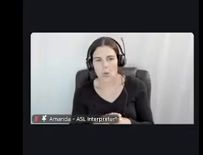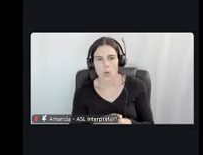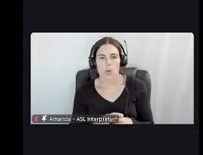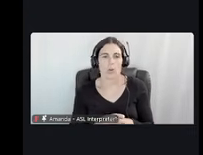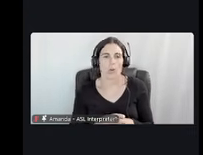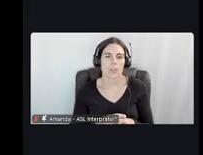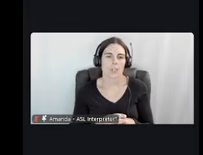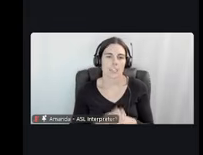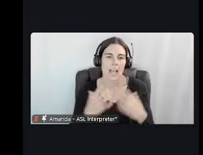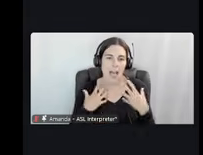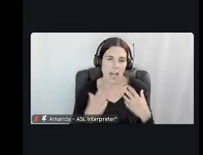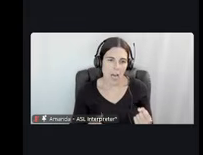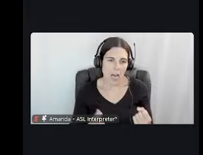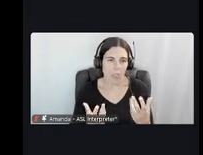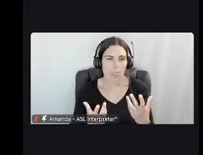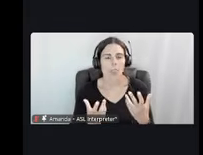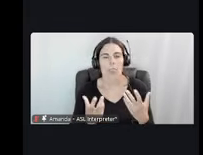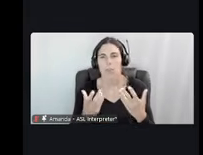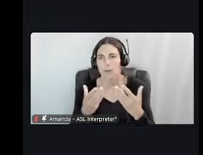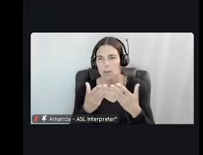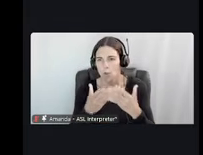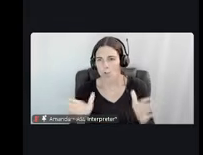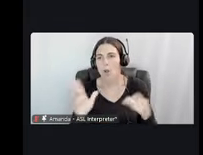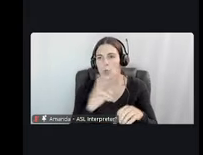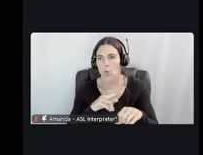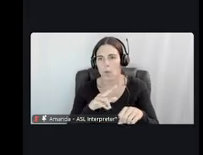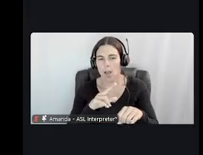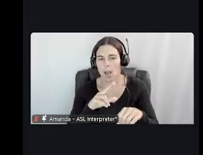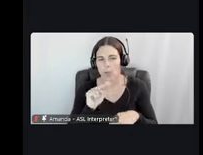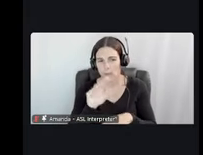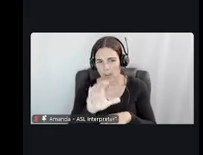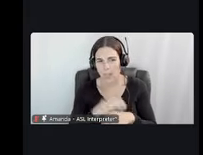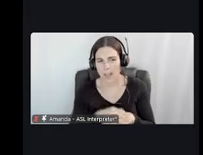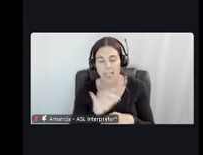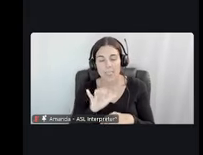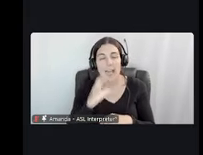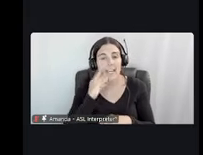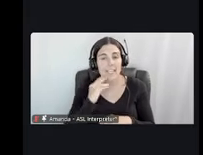public health partners throughout North Carolina. That experience has taught us an important